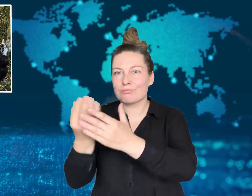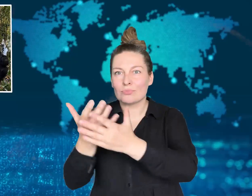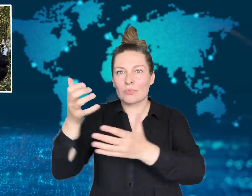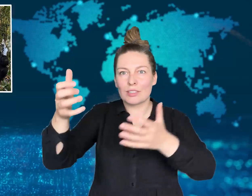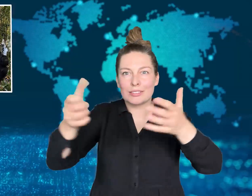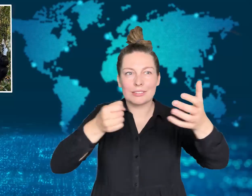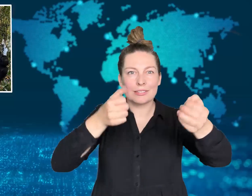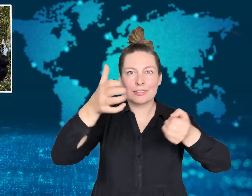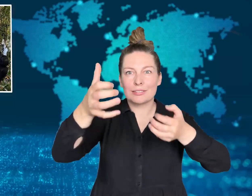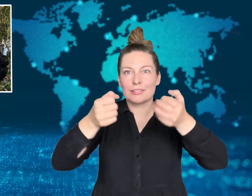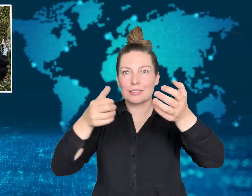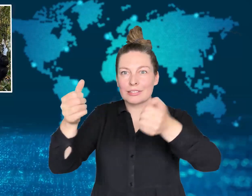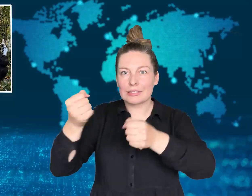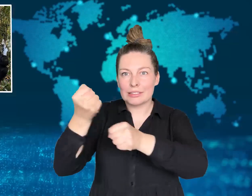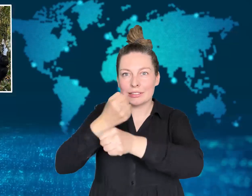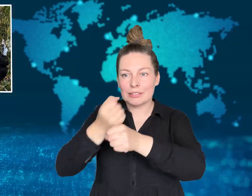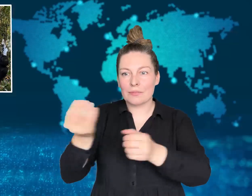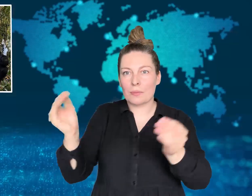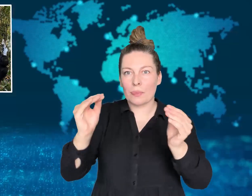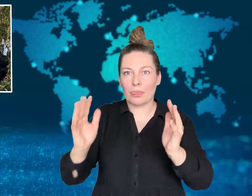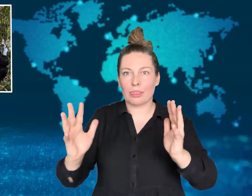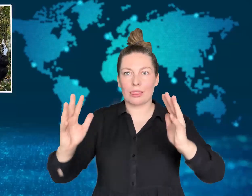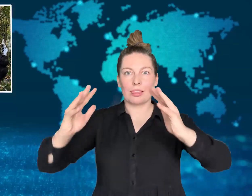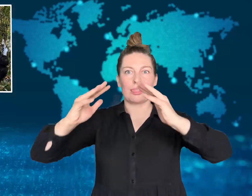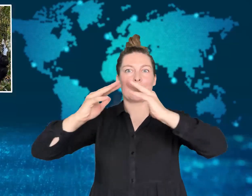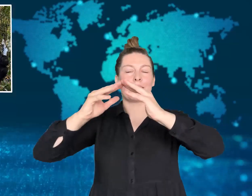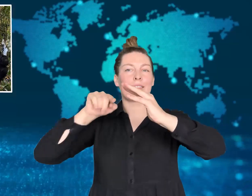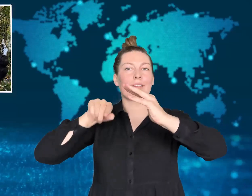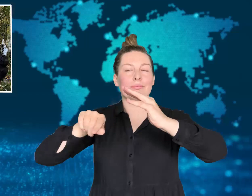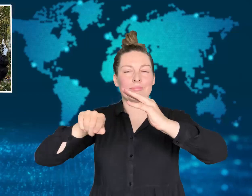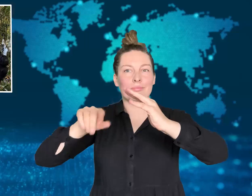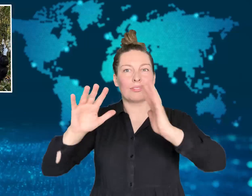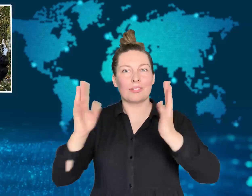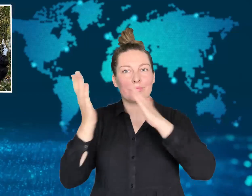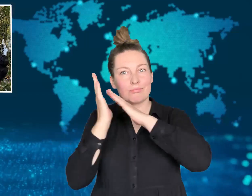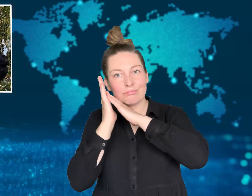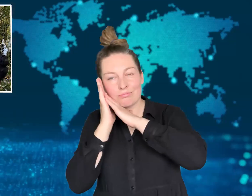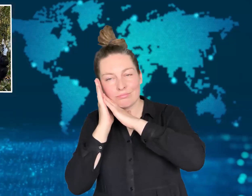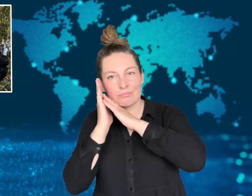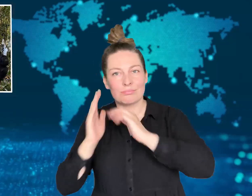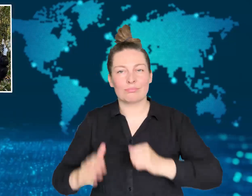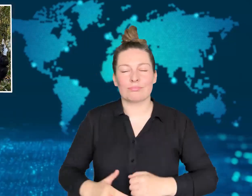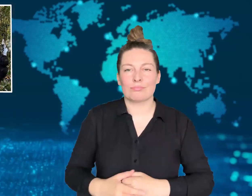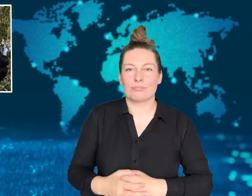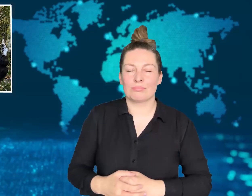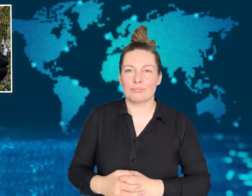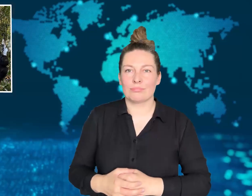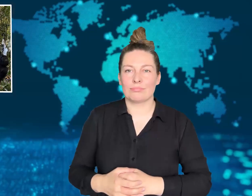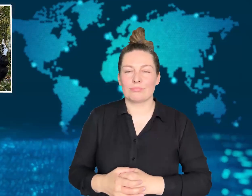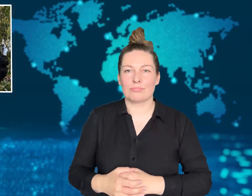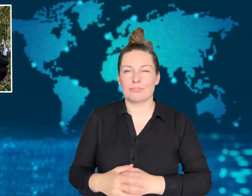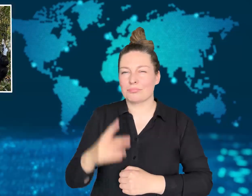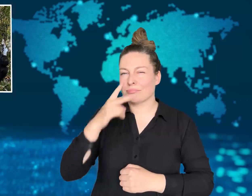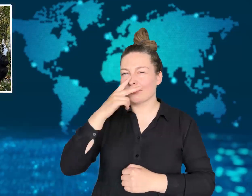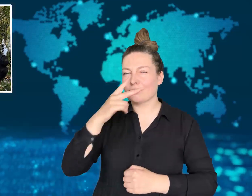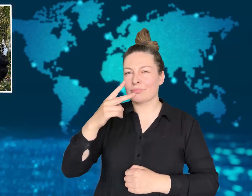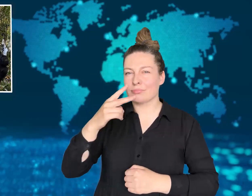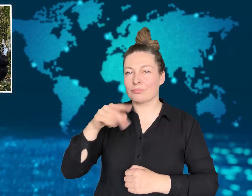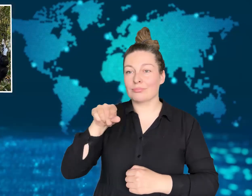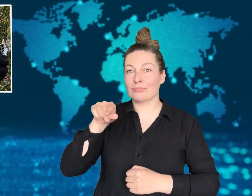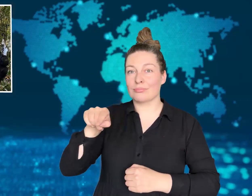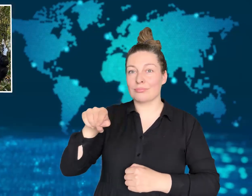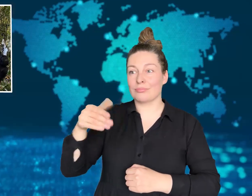The children may have been wandering alone since the crash took place.